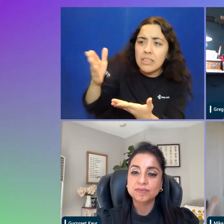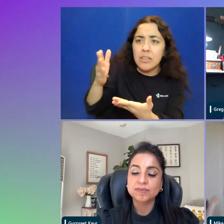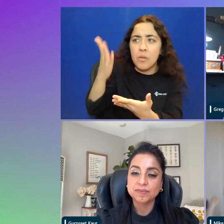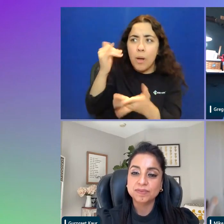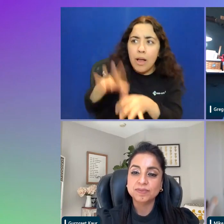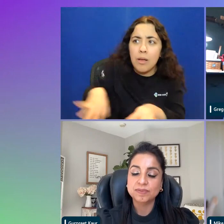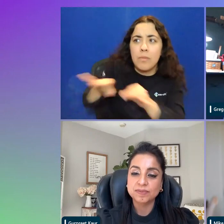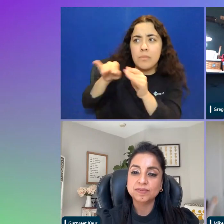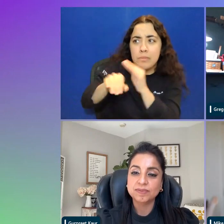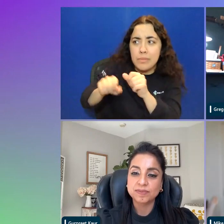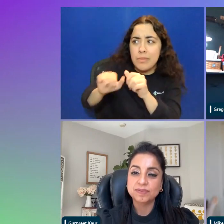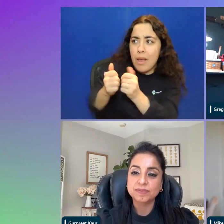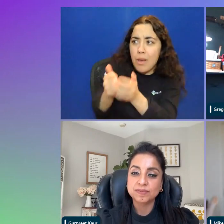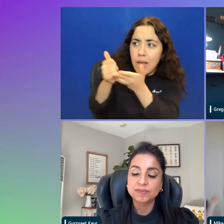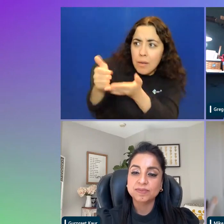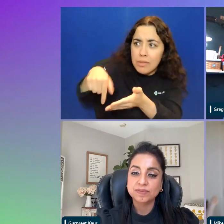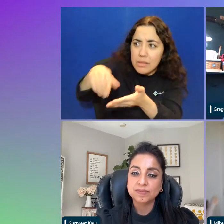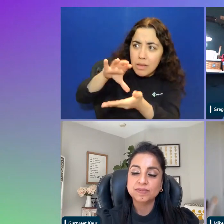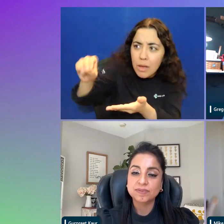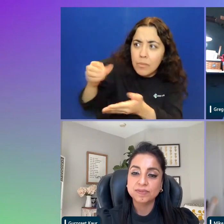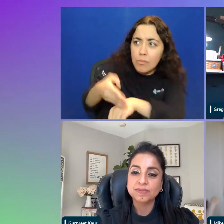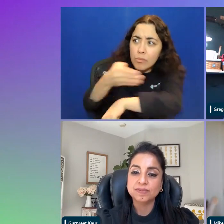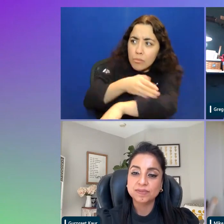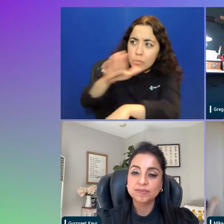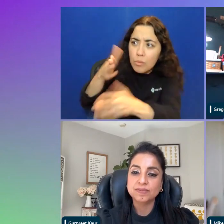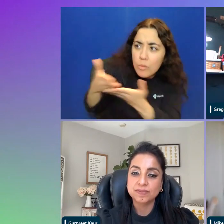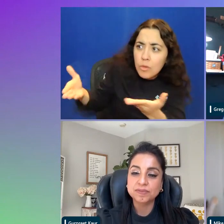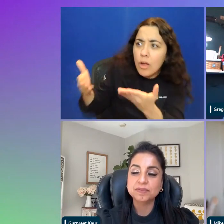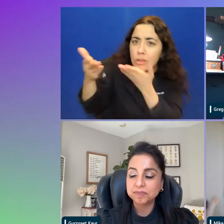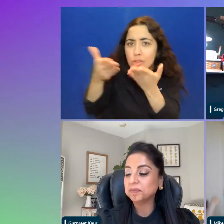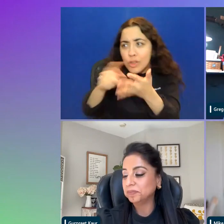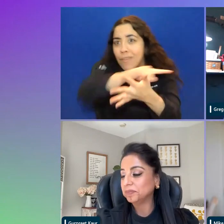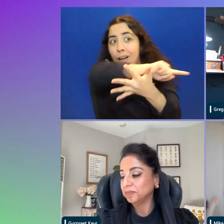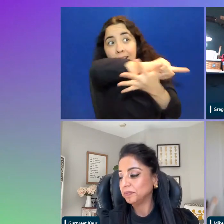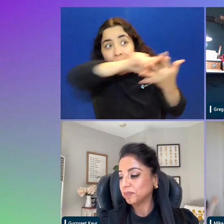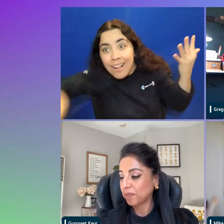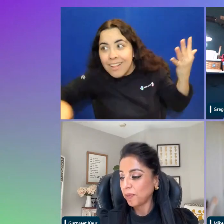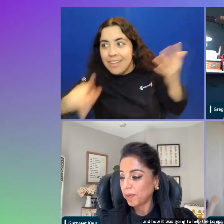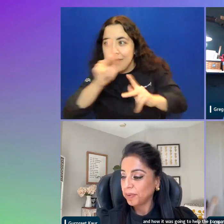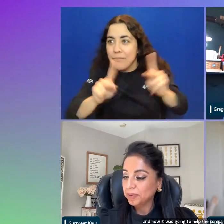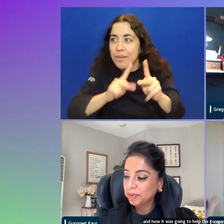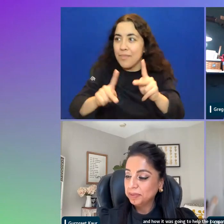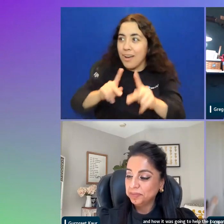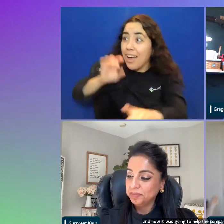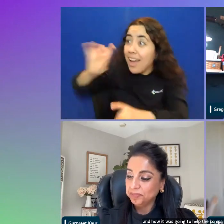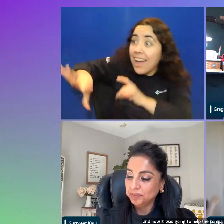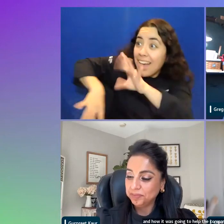why accessibility is important and how it was going to help the company and make products better and serve all these people and